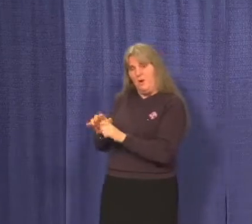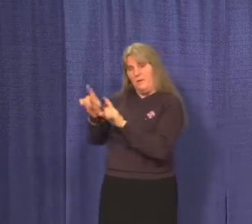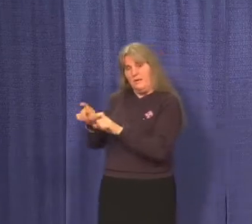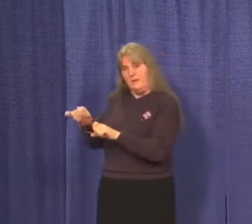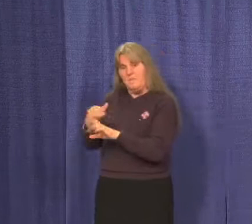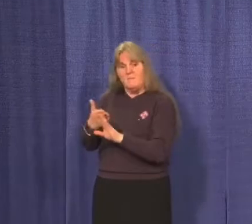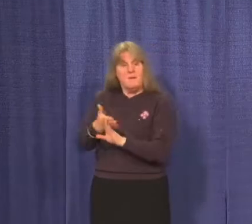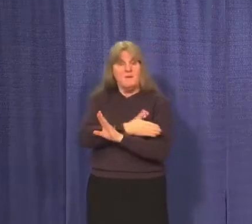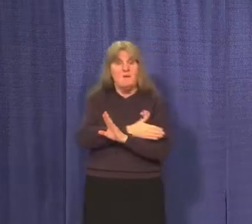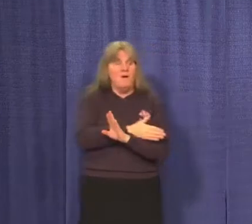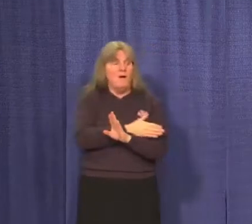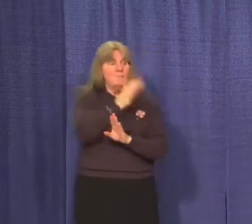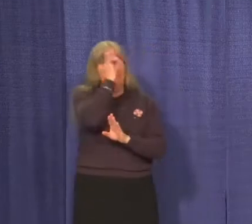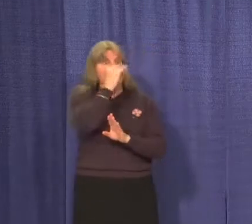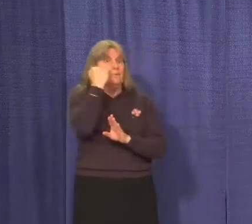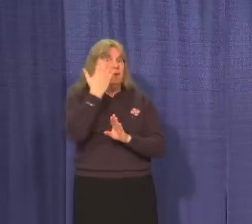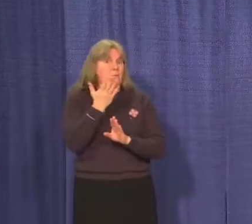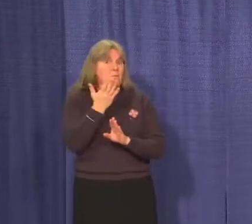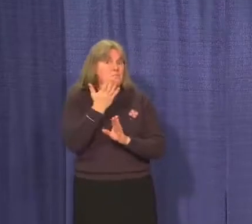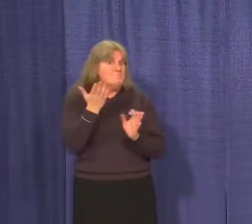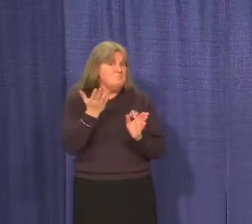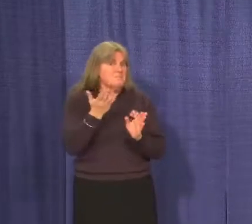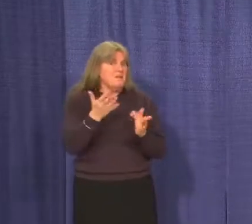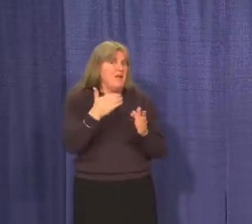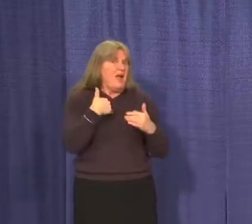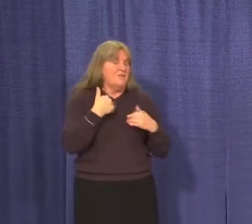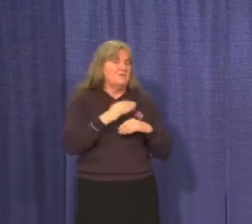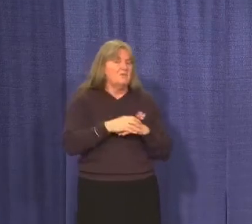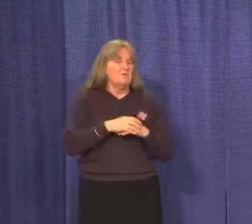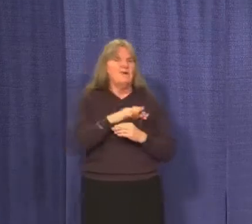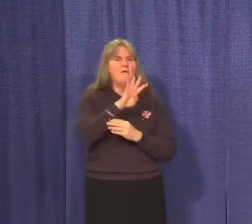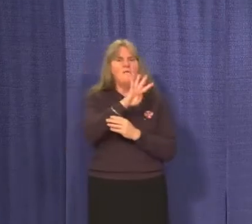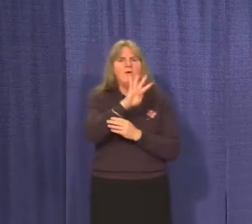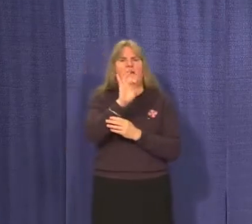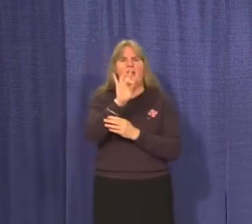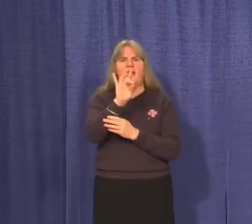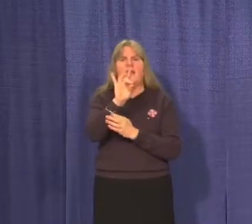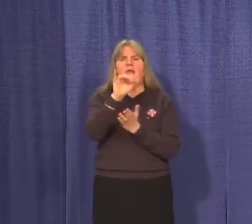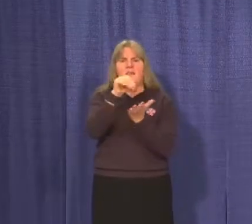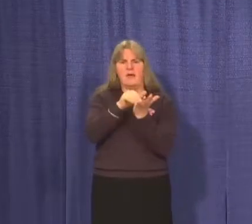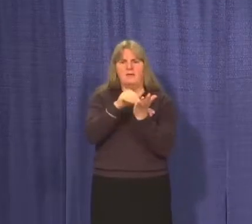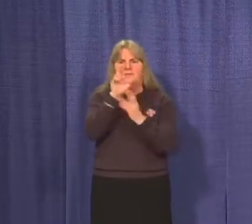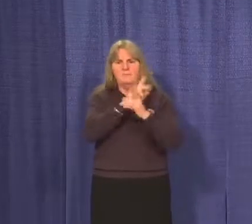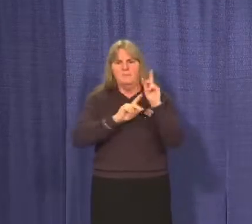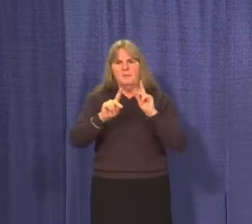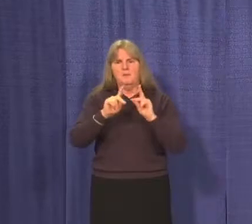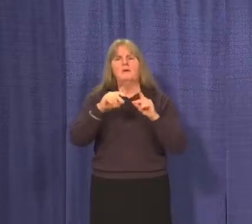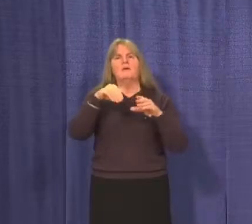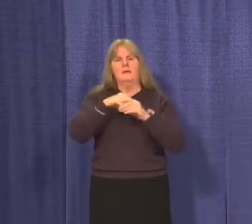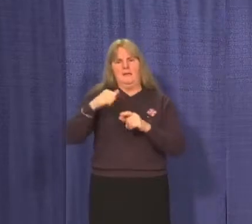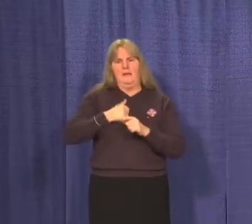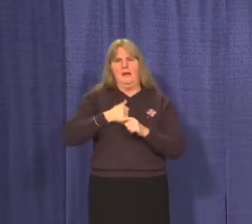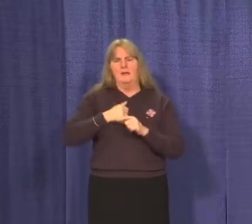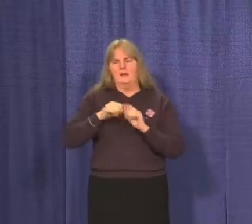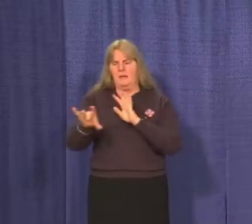see every day. 48,000 Canadians, including 1,000 Yukoners have been selected randomly to do a COVID